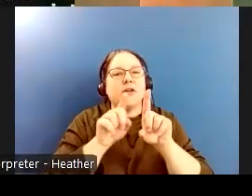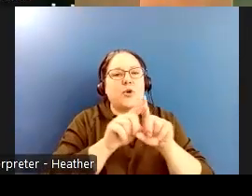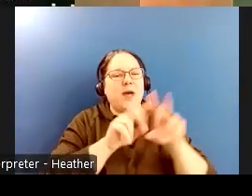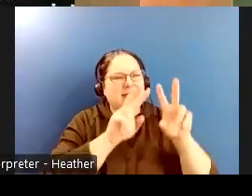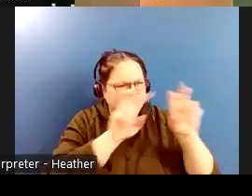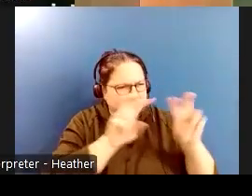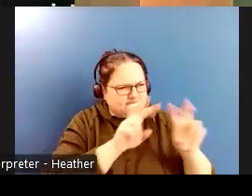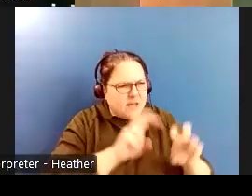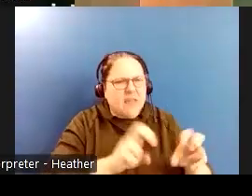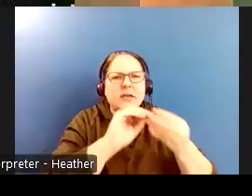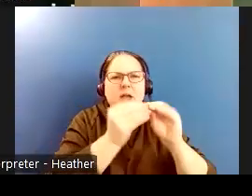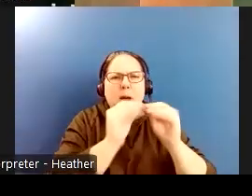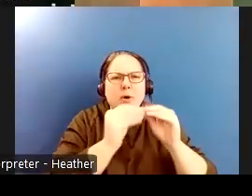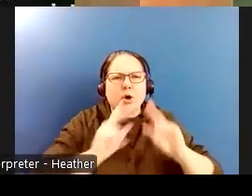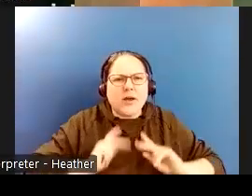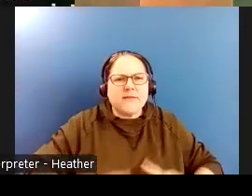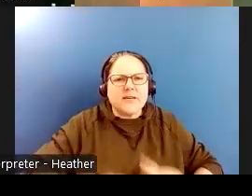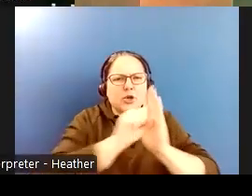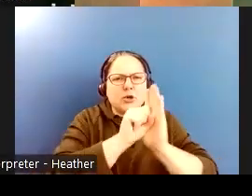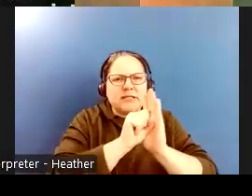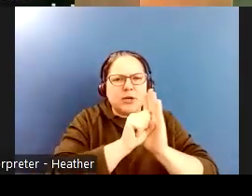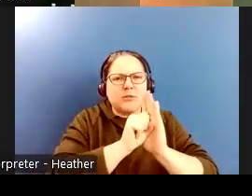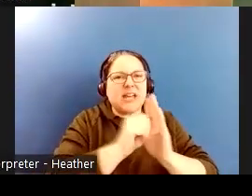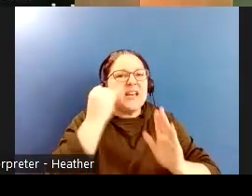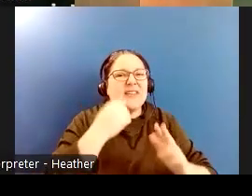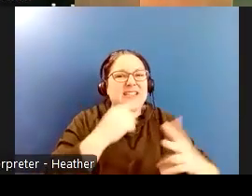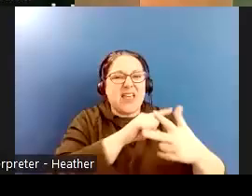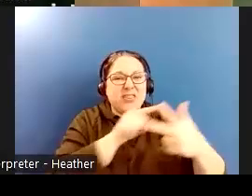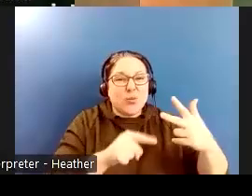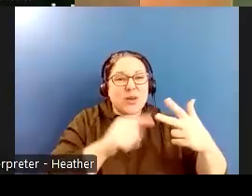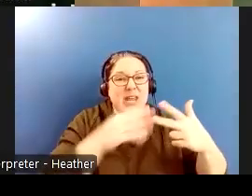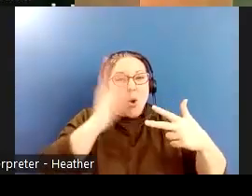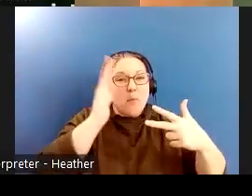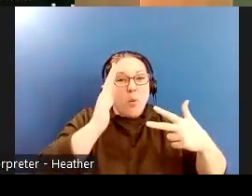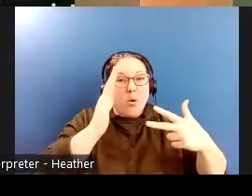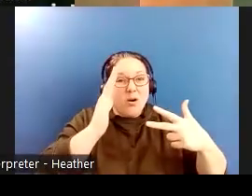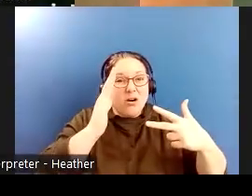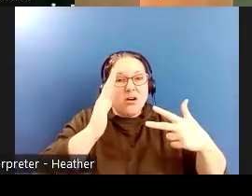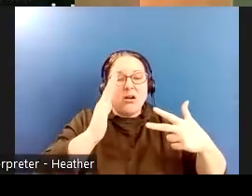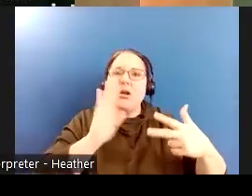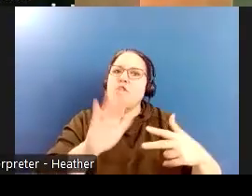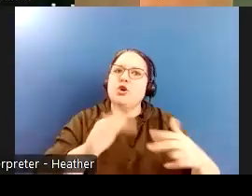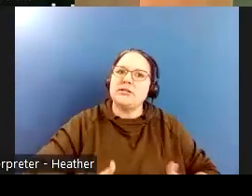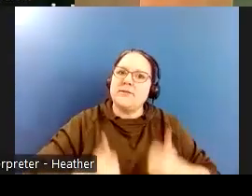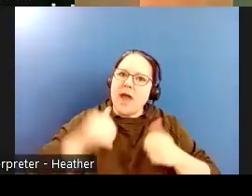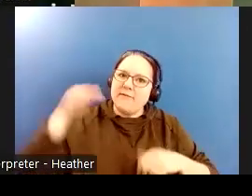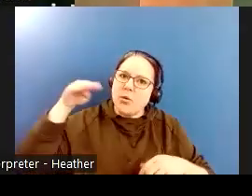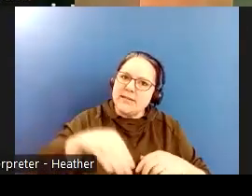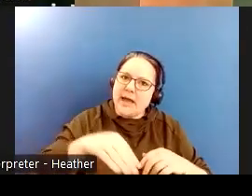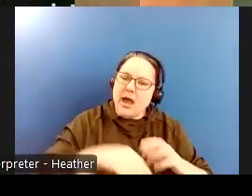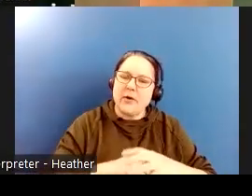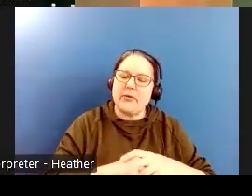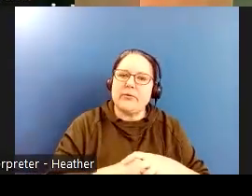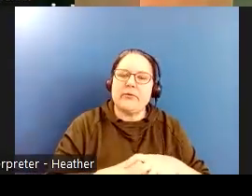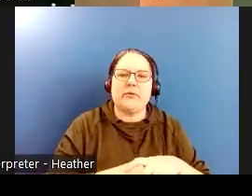um if you endorsed three or more physical symptoms, your survival was